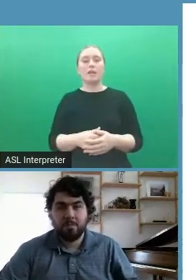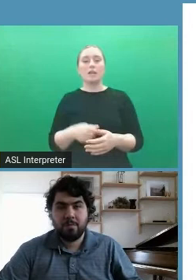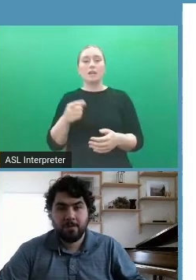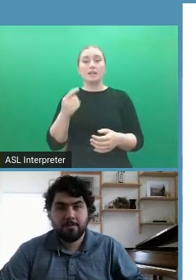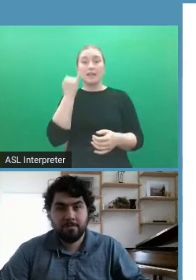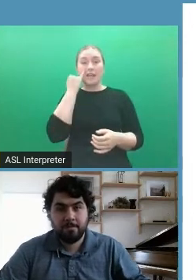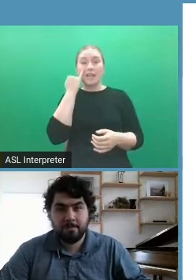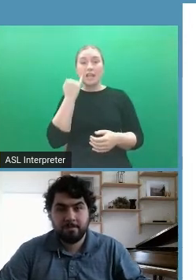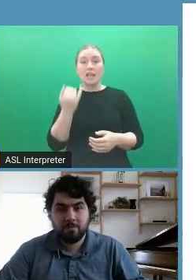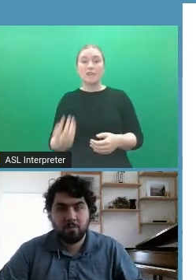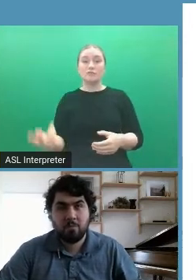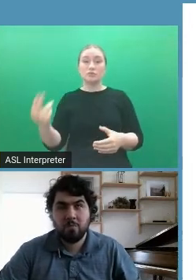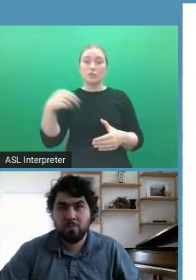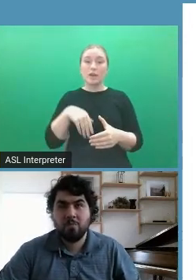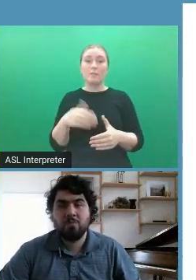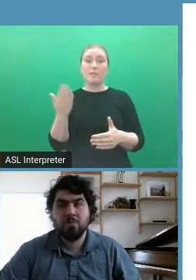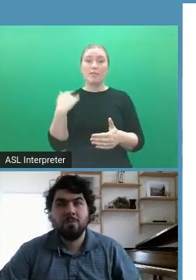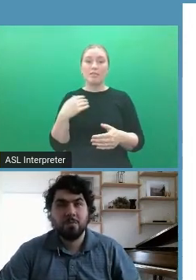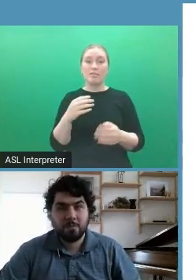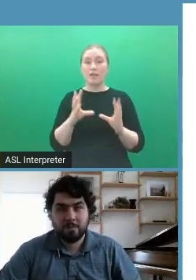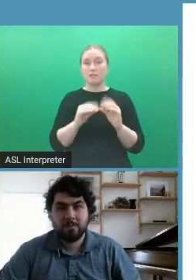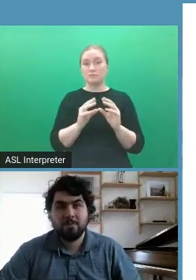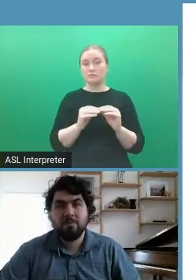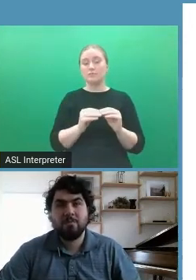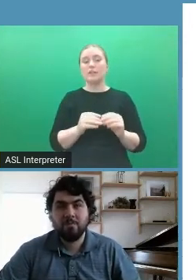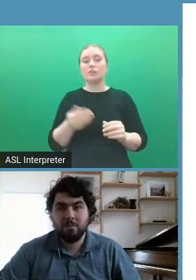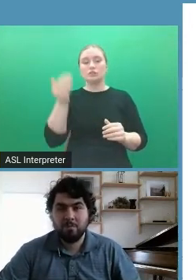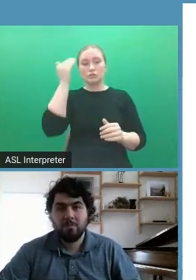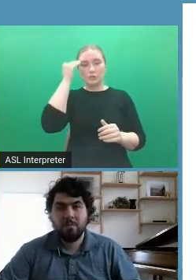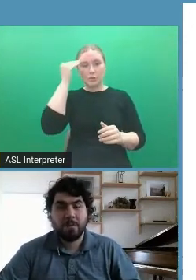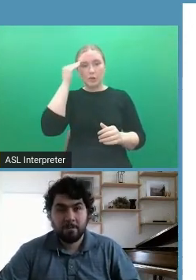you've seen this already. And the concept is really that instead of designing and developing